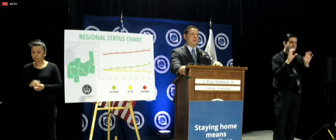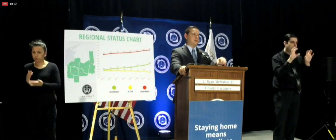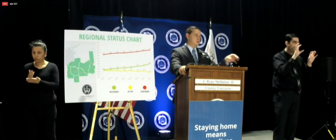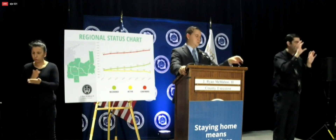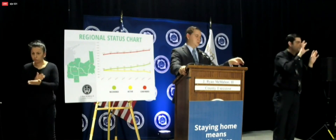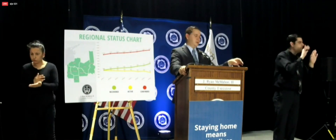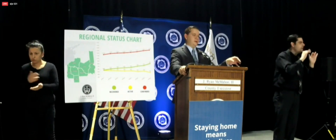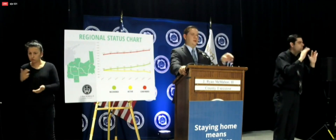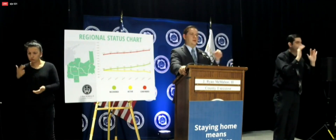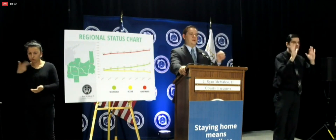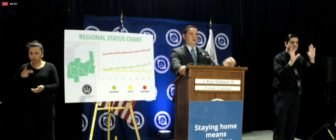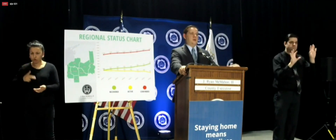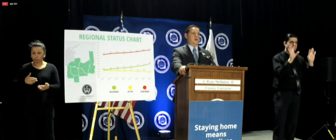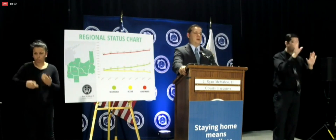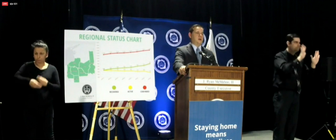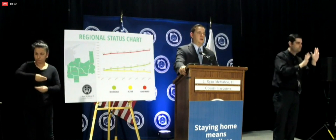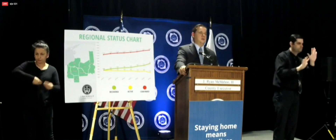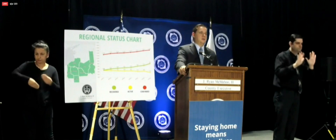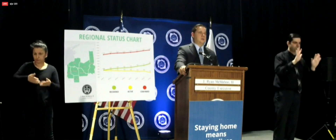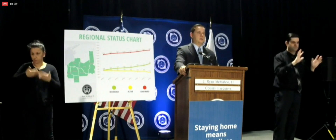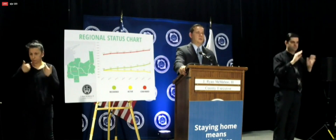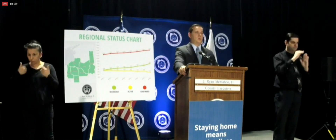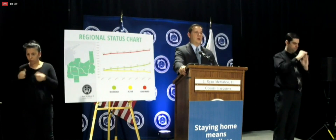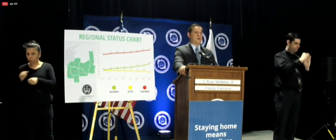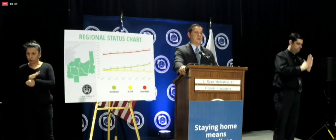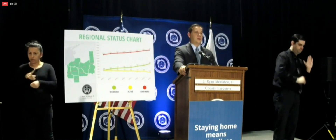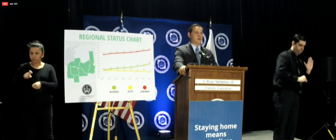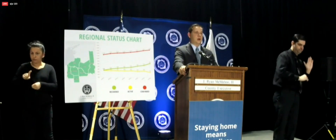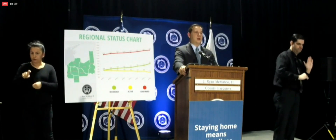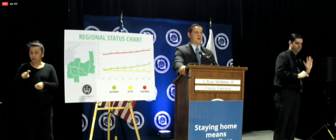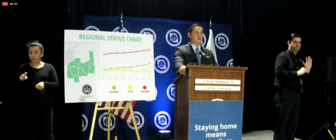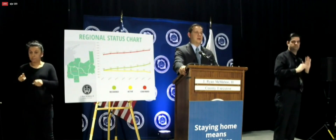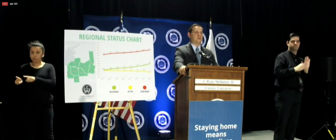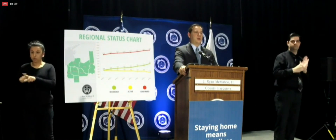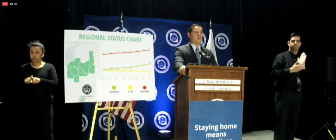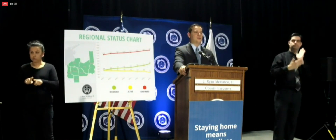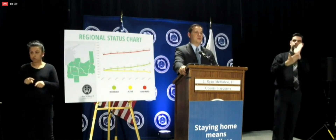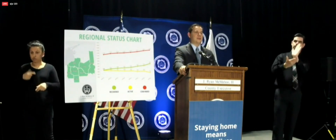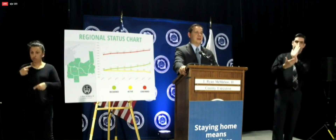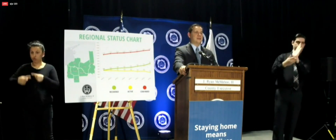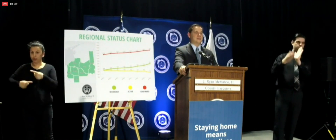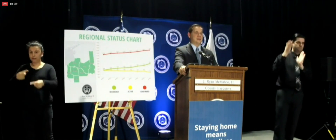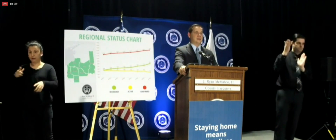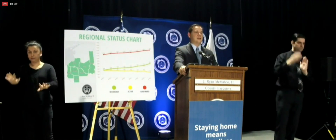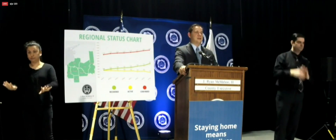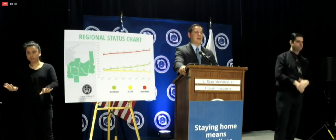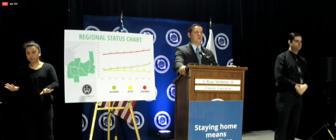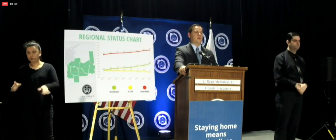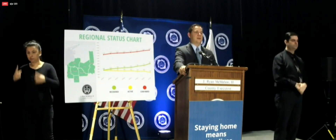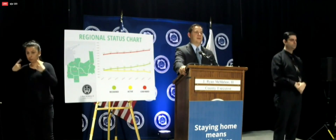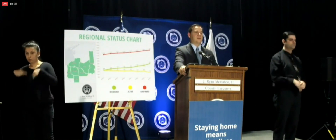EVERYTHING, HOW DO YOU REGULATE IT, AND THEN, ONCE YOU COME UP WITH THAT, THEN YOU LET YOUR